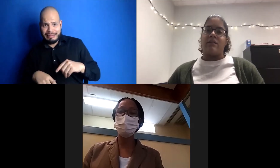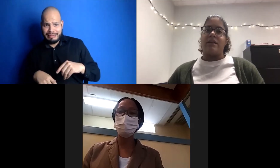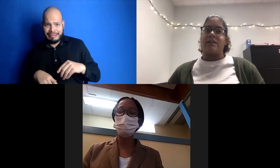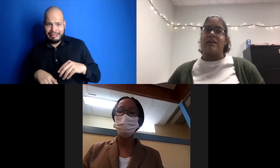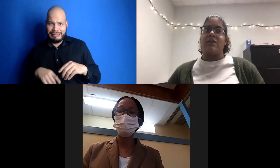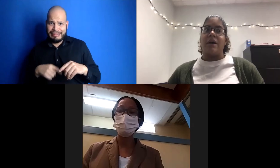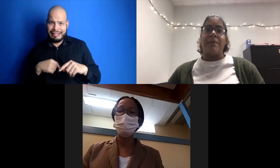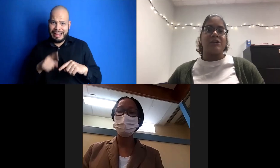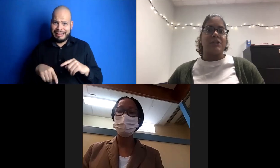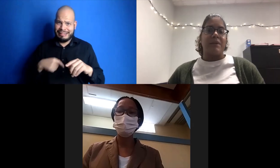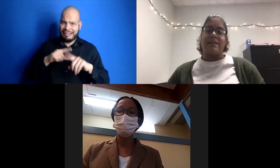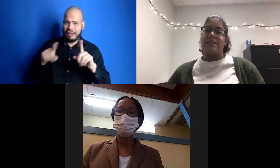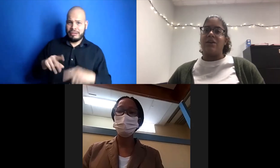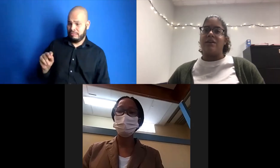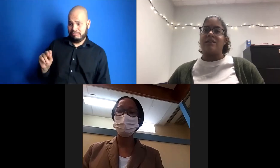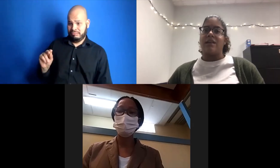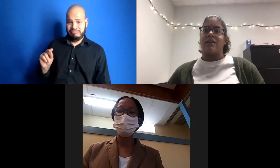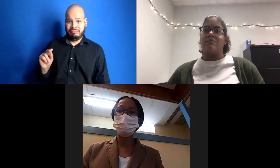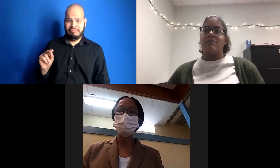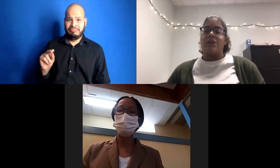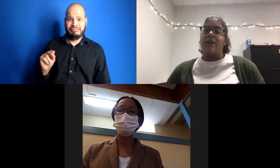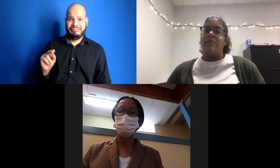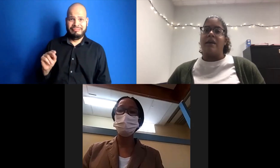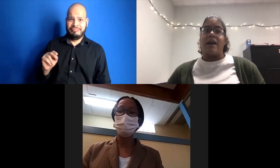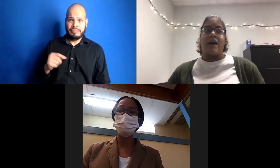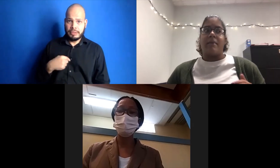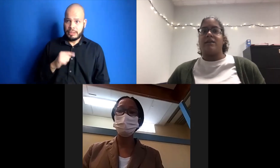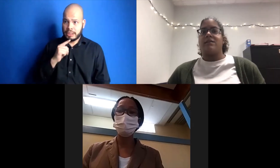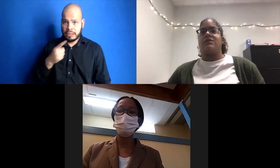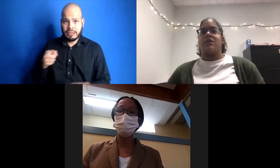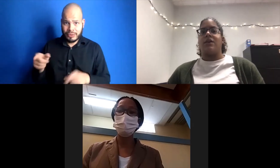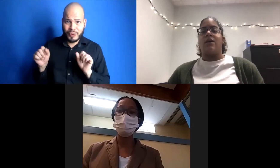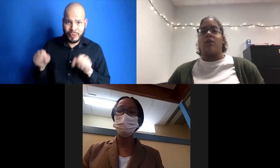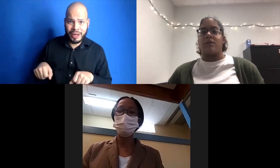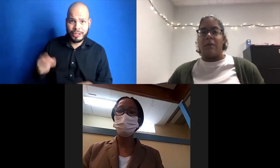said I know I'm actually being serious like look at me I got a Master's degree and I've worked my